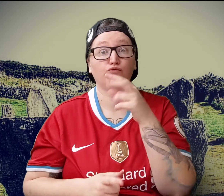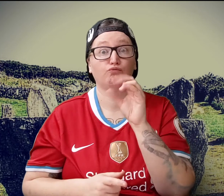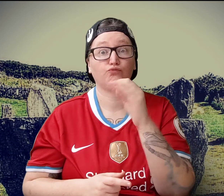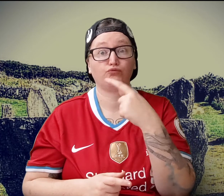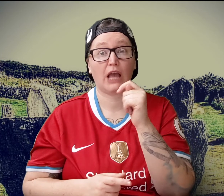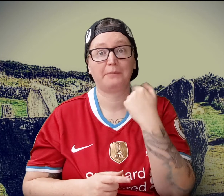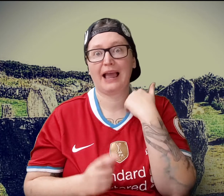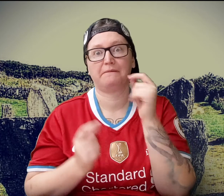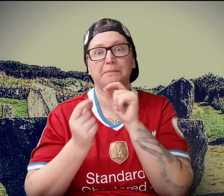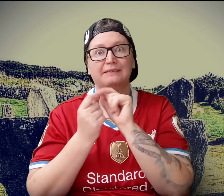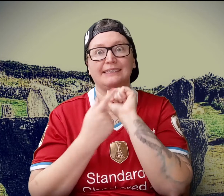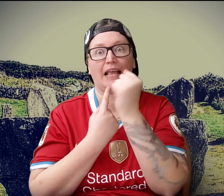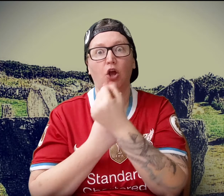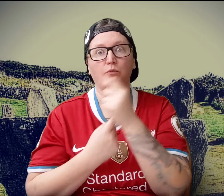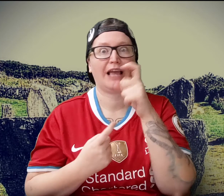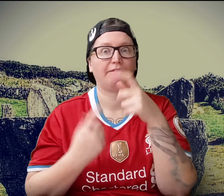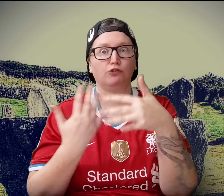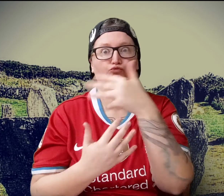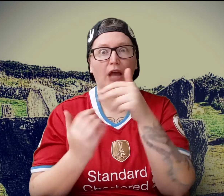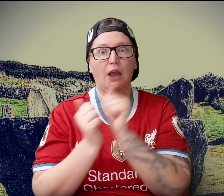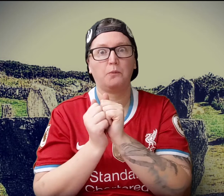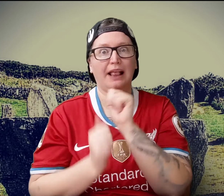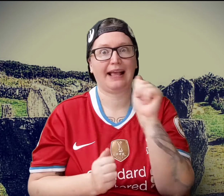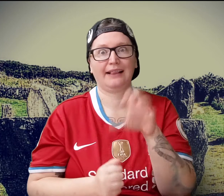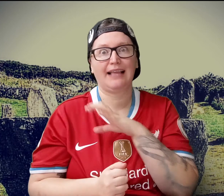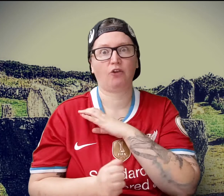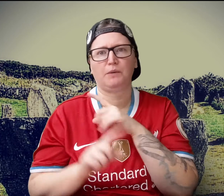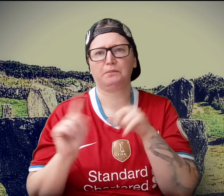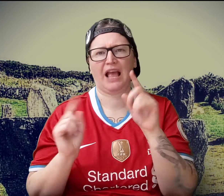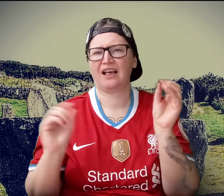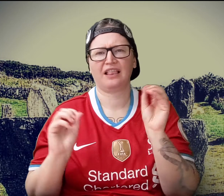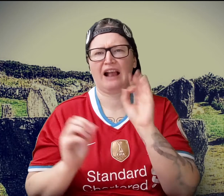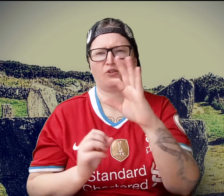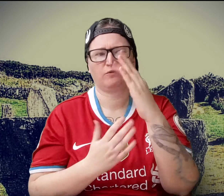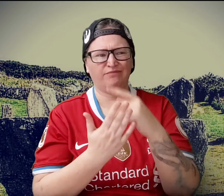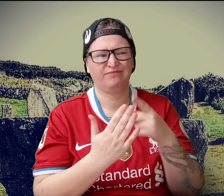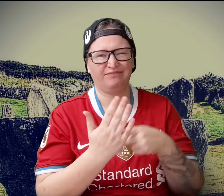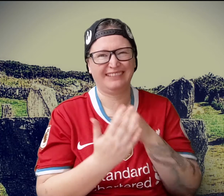also the prompts might have a specific situation where you have to interact with a character but